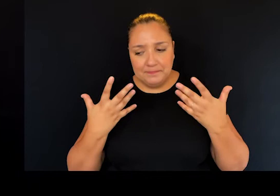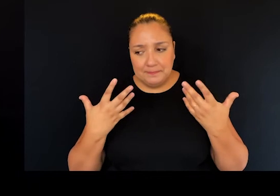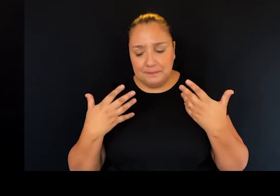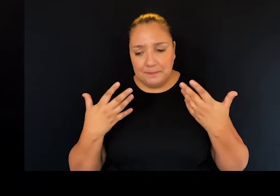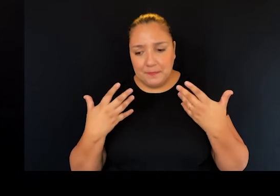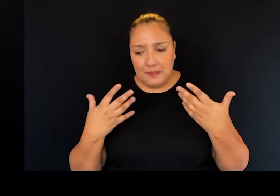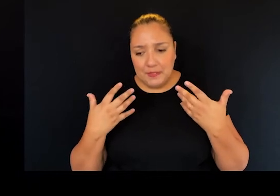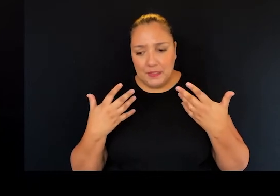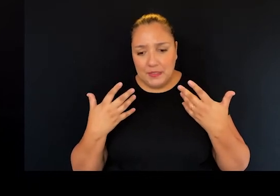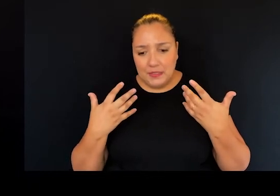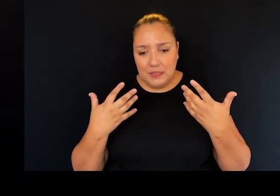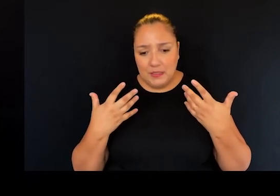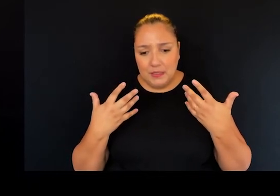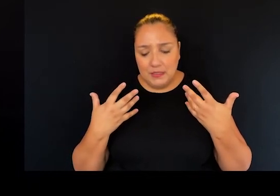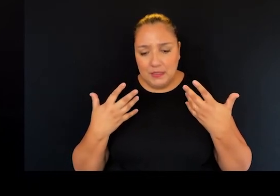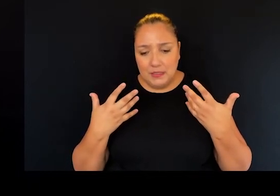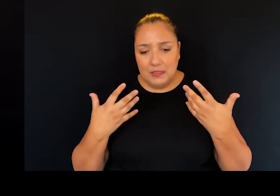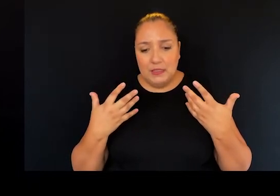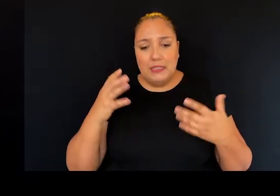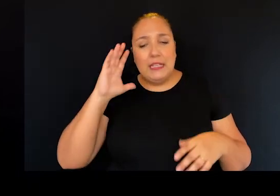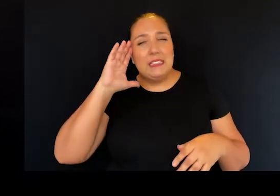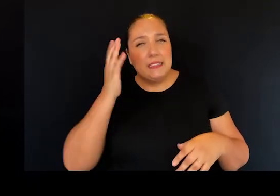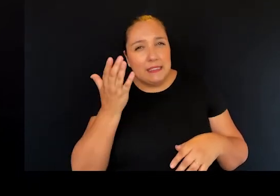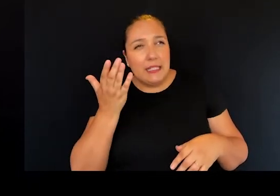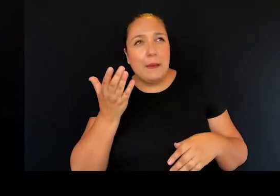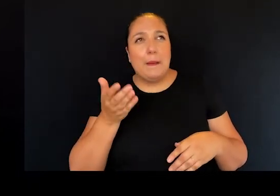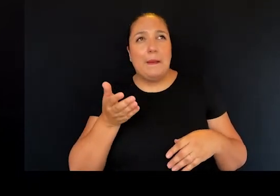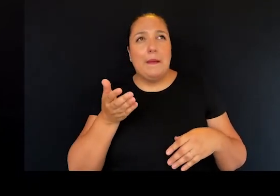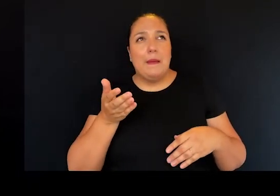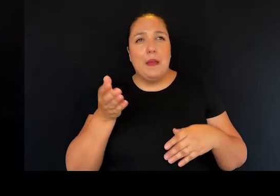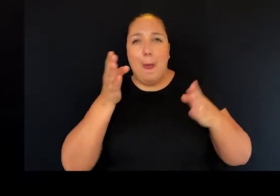a pattern in our society to very quickly point out folks